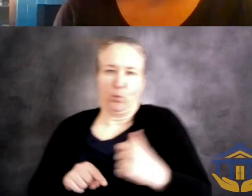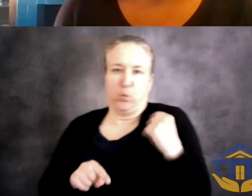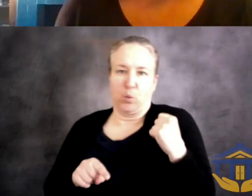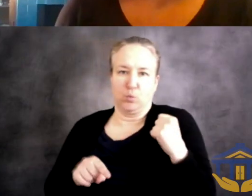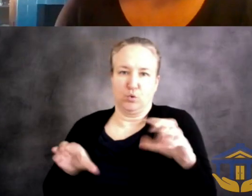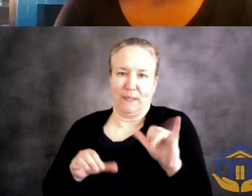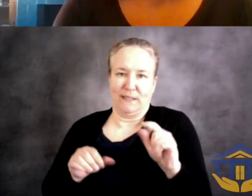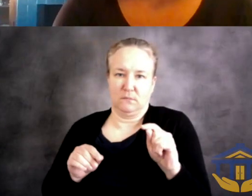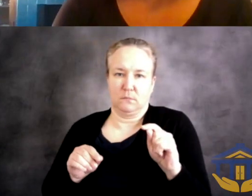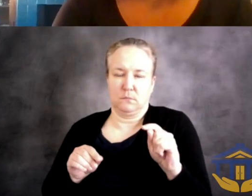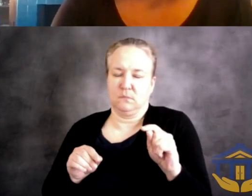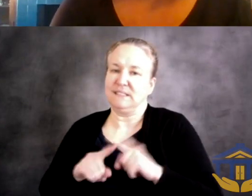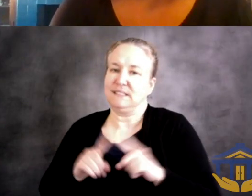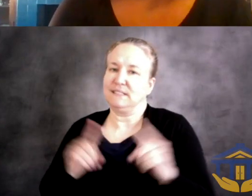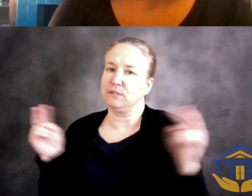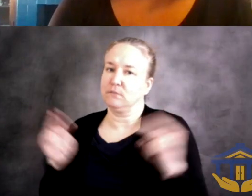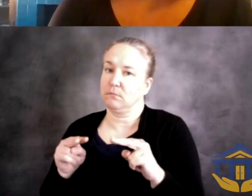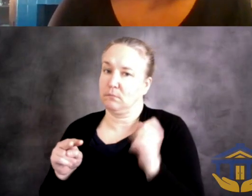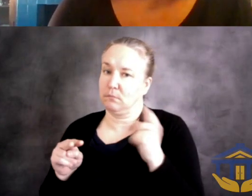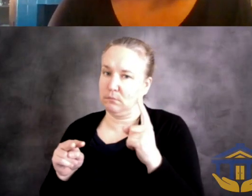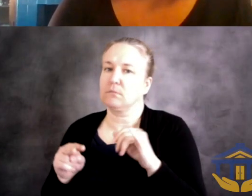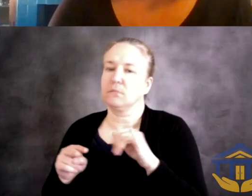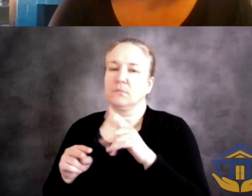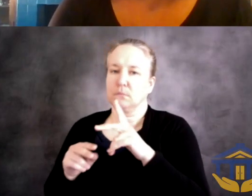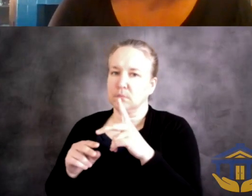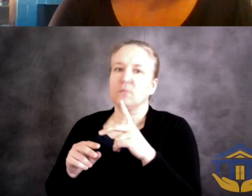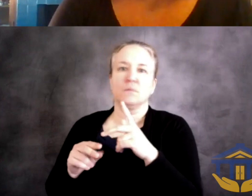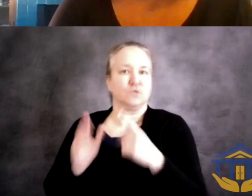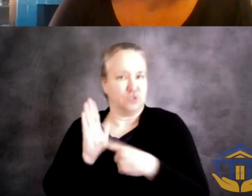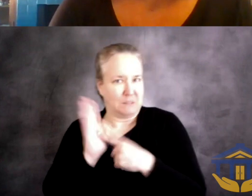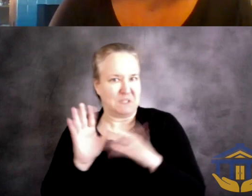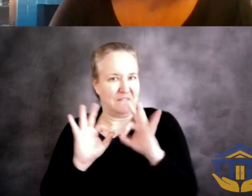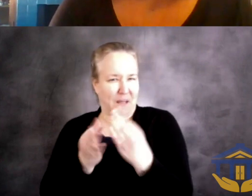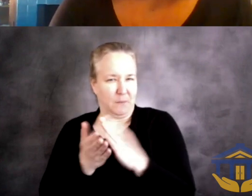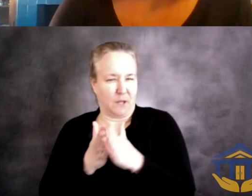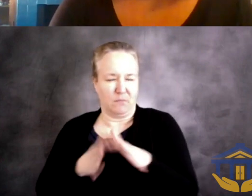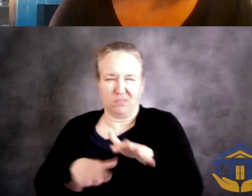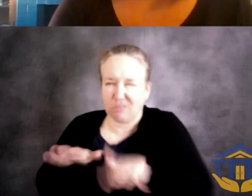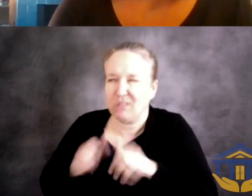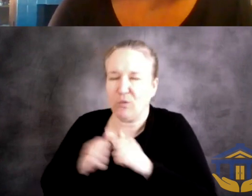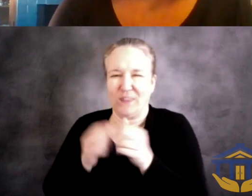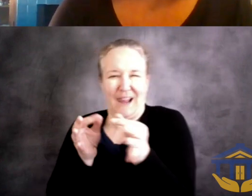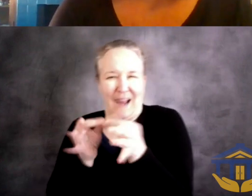that's another area where families get tripped up in the language. Like if a district says we